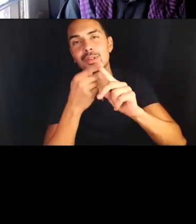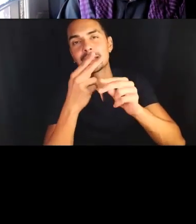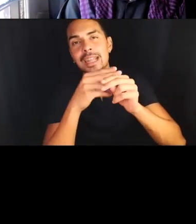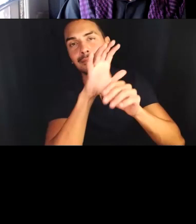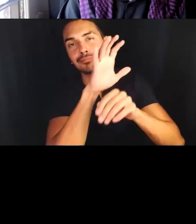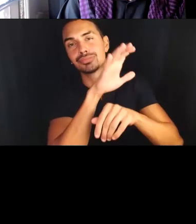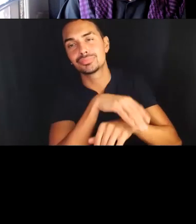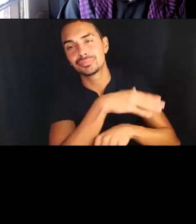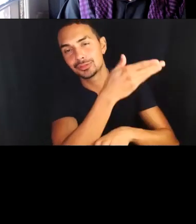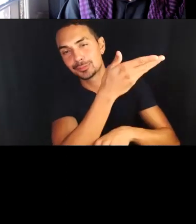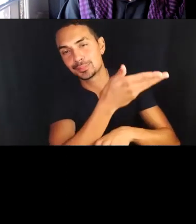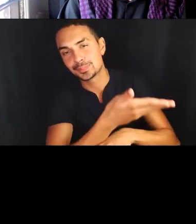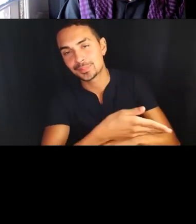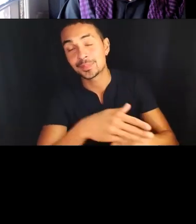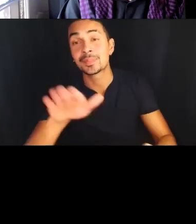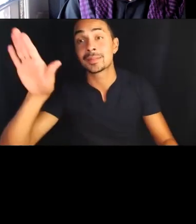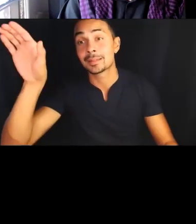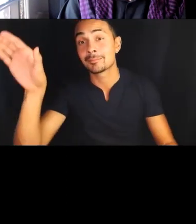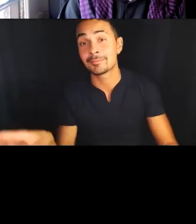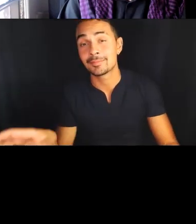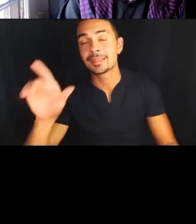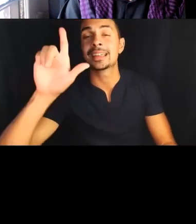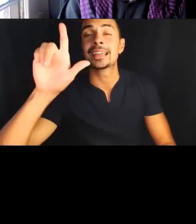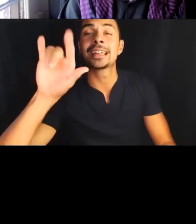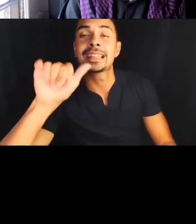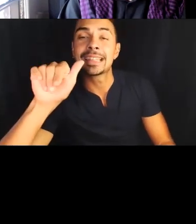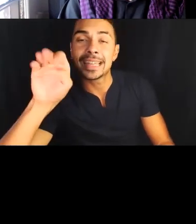Liam Esposito, Michael Crumrine,